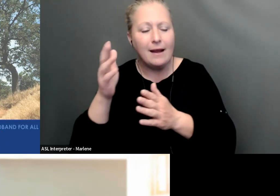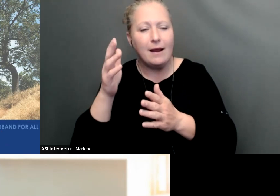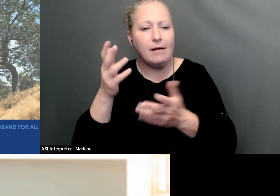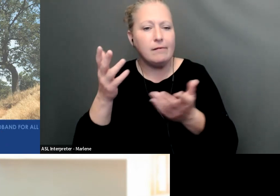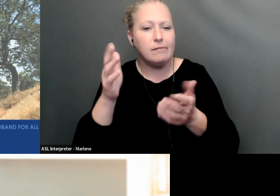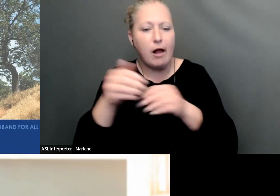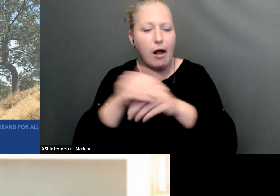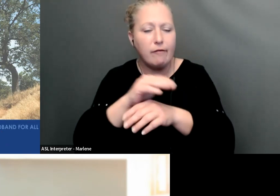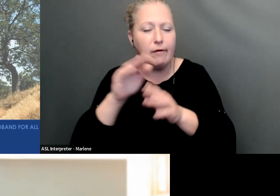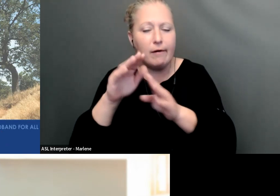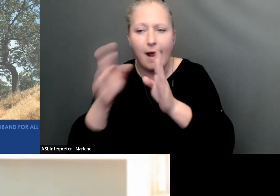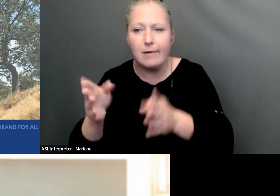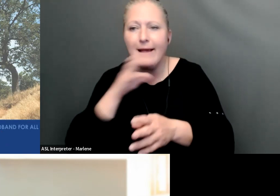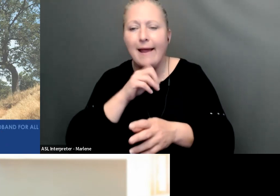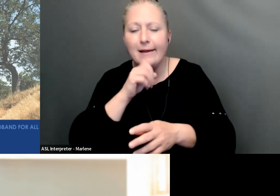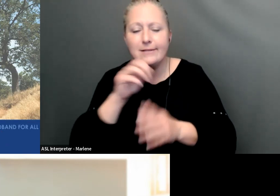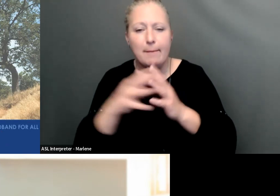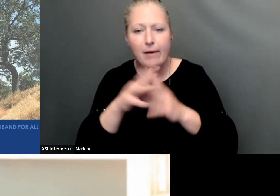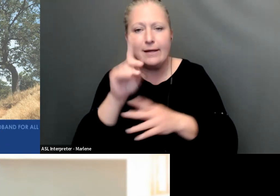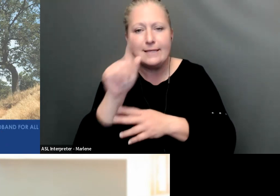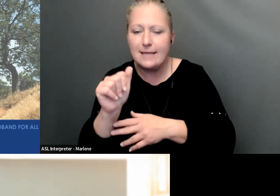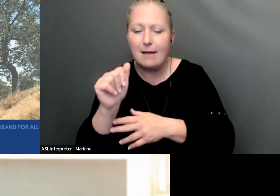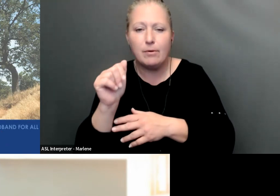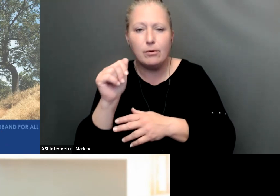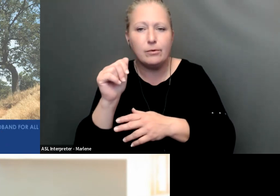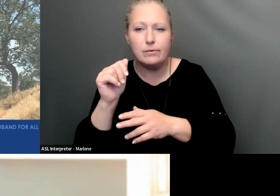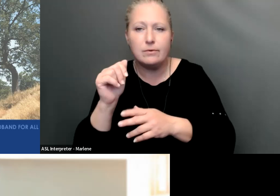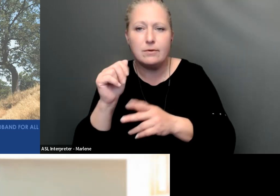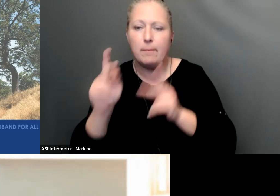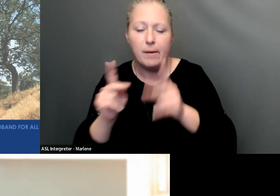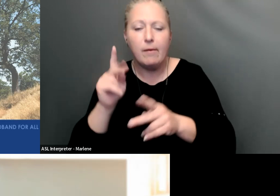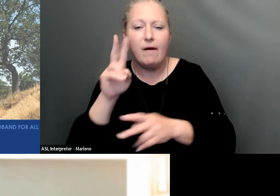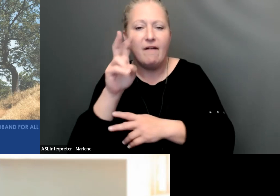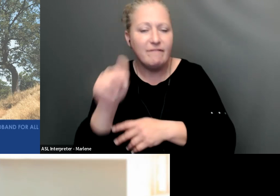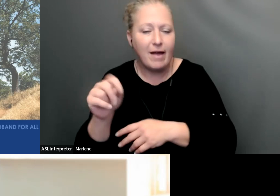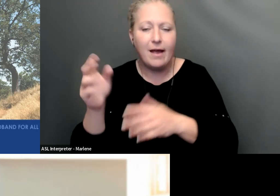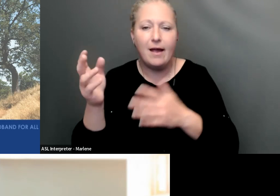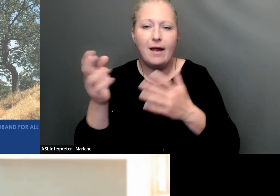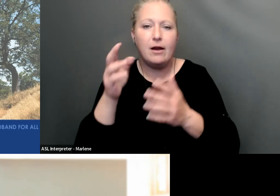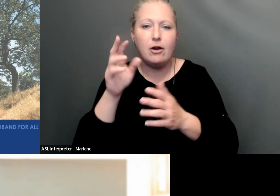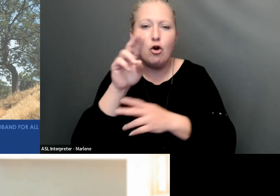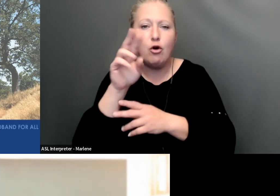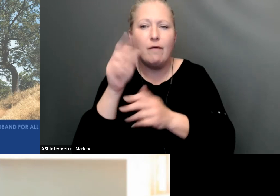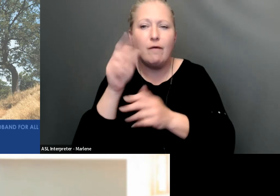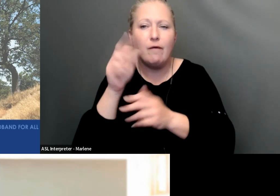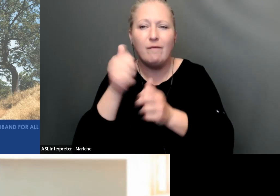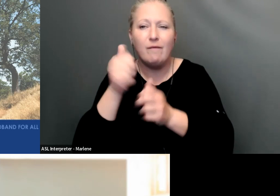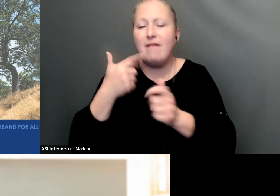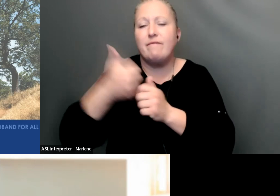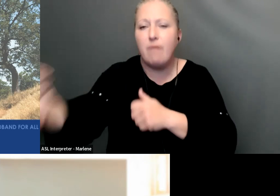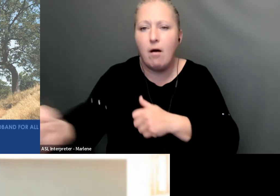households, aging Americans, disabled residents, veterans, rural residents, incarcerated or justice